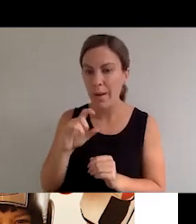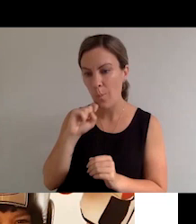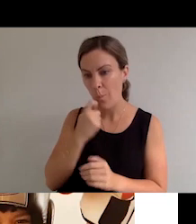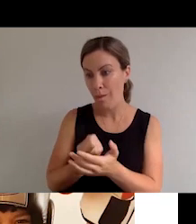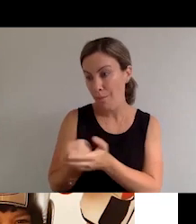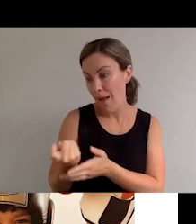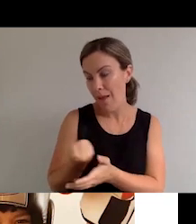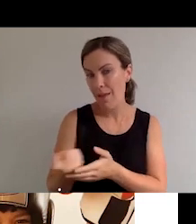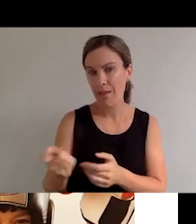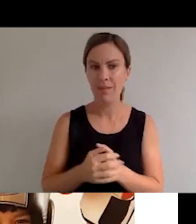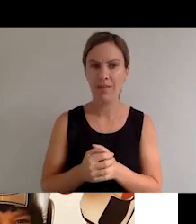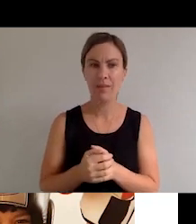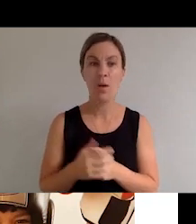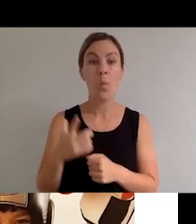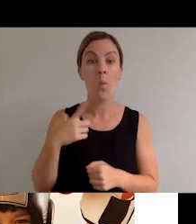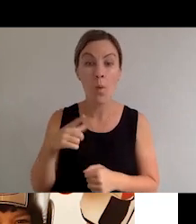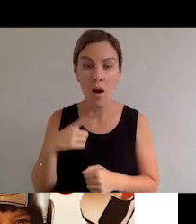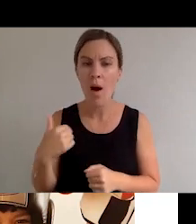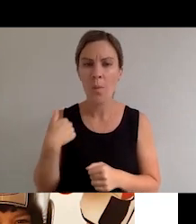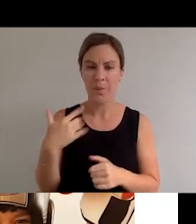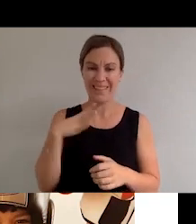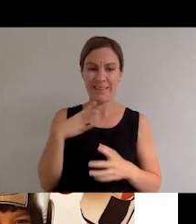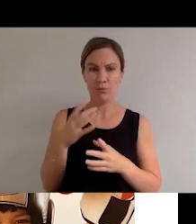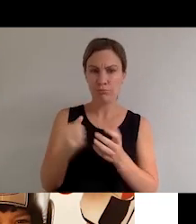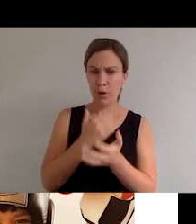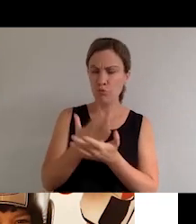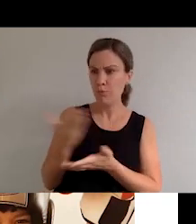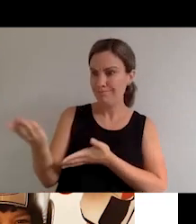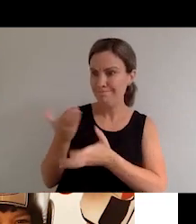So what we don't get is a bottleneck in the industry, we pass it on.